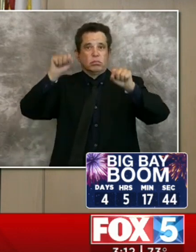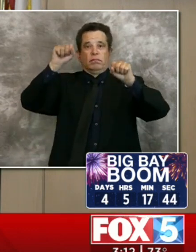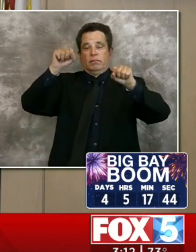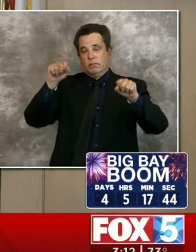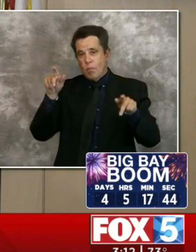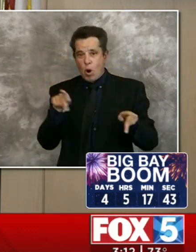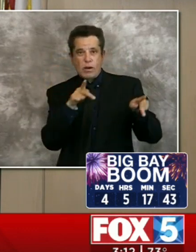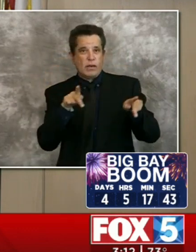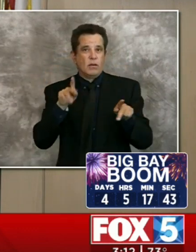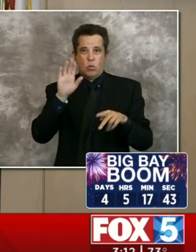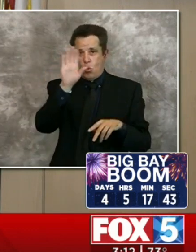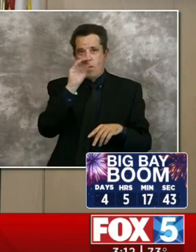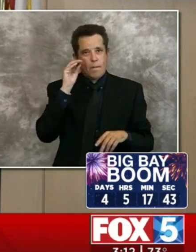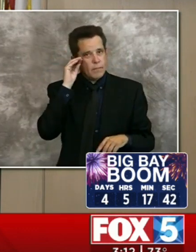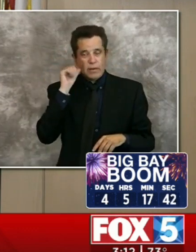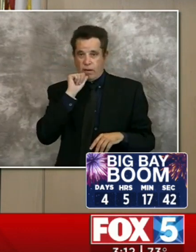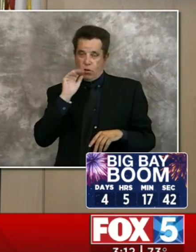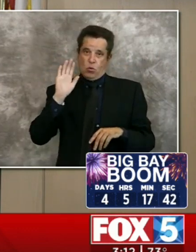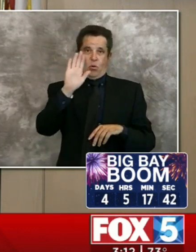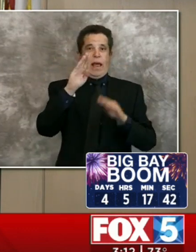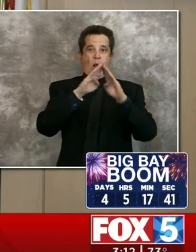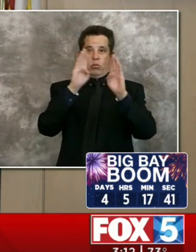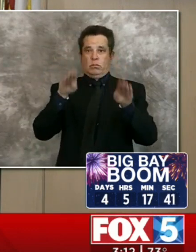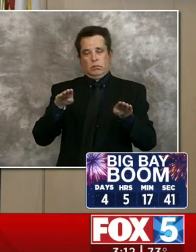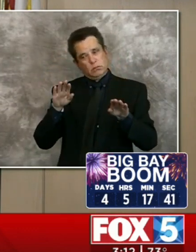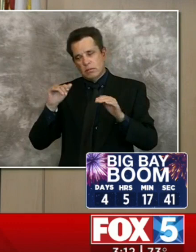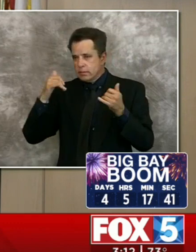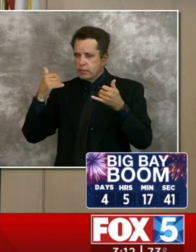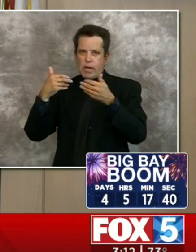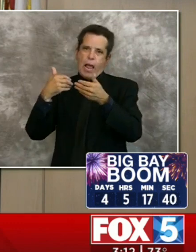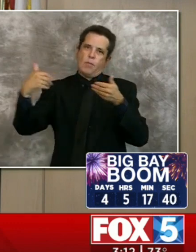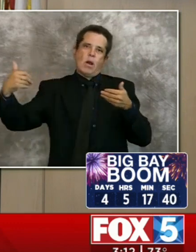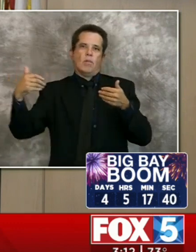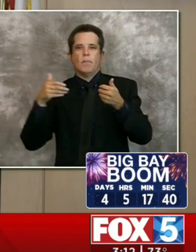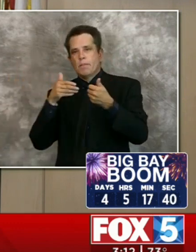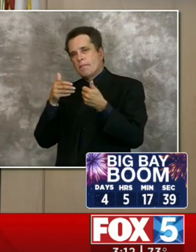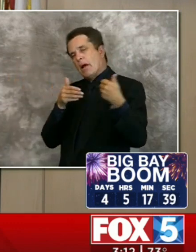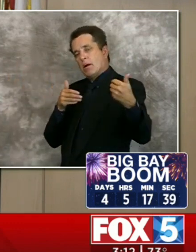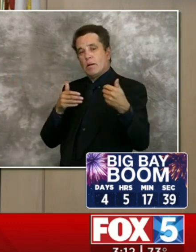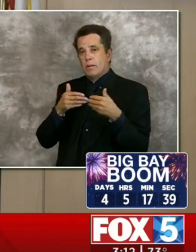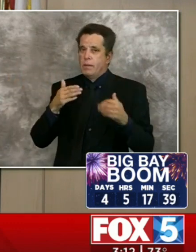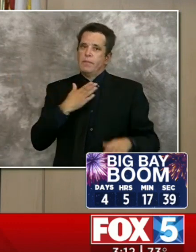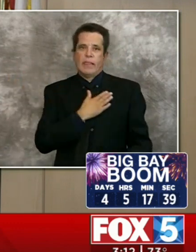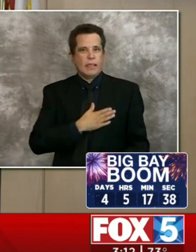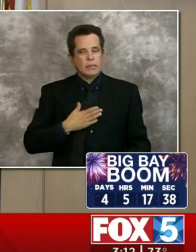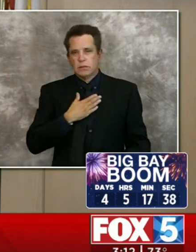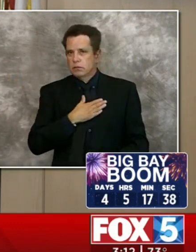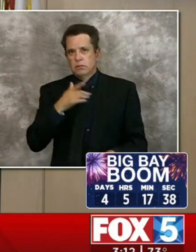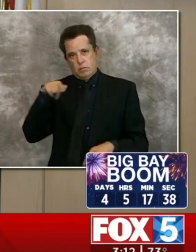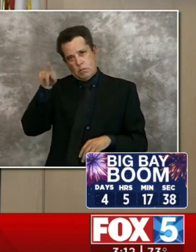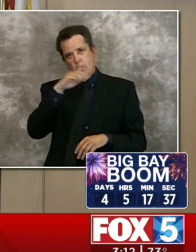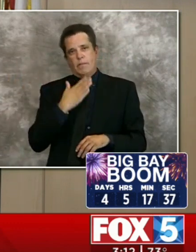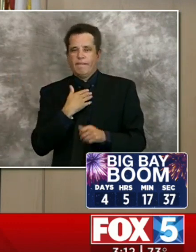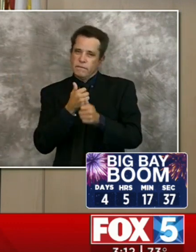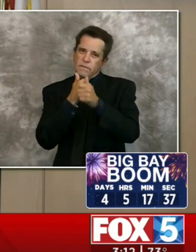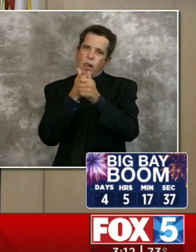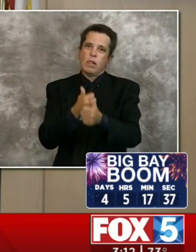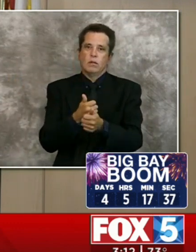PHYSICAL DISTANCE WASH YOUR HANDS AND PLEASE NO DINNER HOUSE PARTIES. GATHERINGS. OF